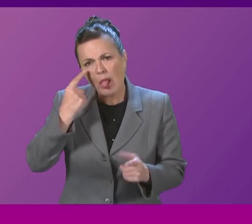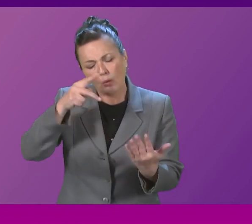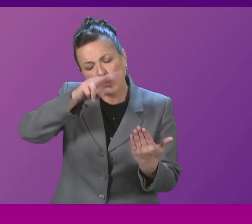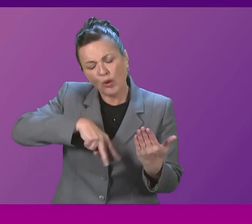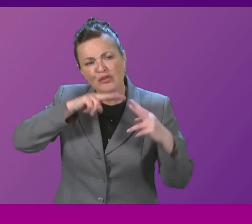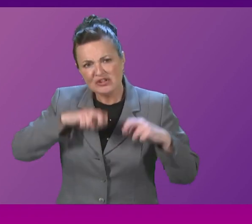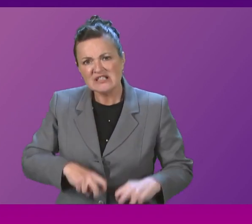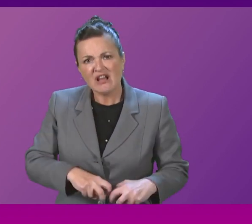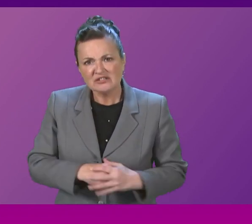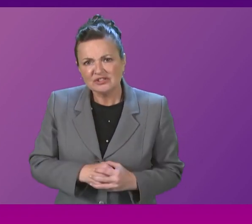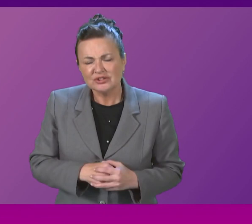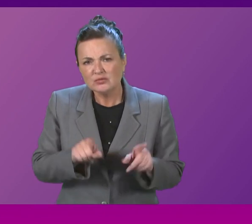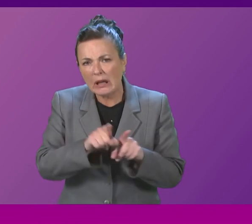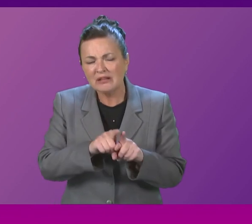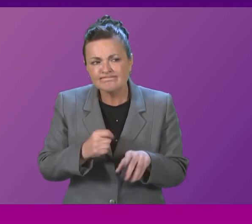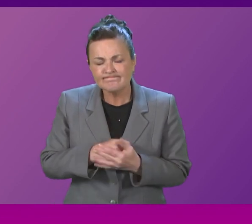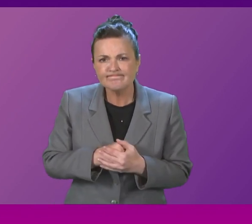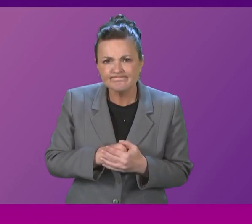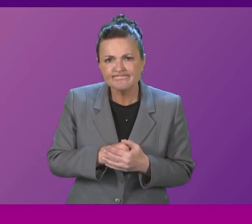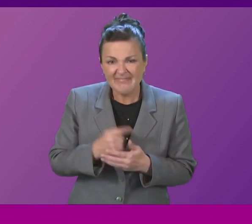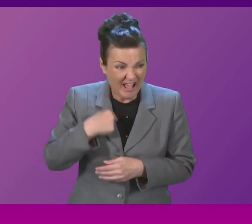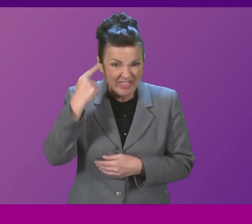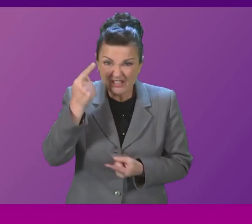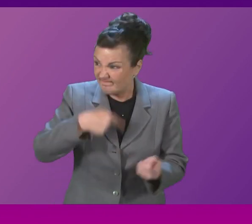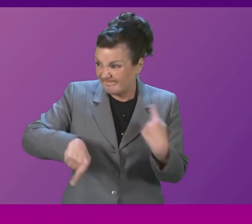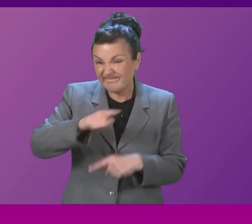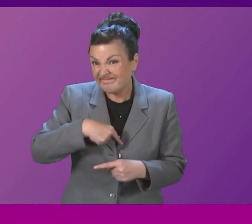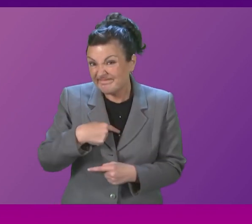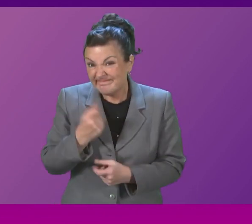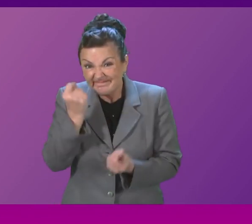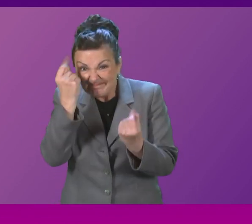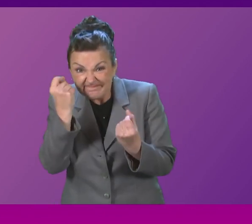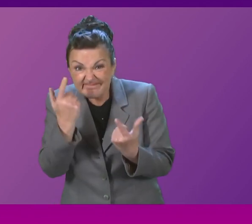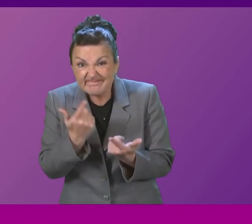I think that it is the case—and that it is well understood—that many women who are